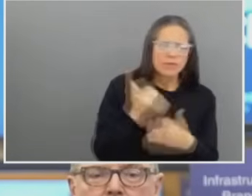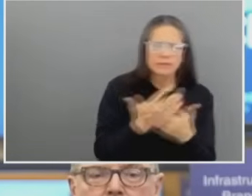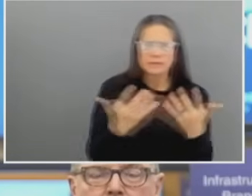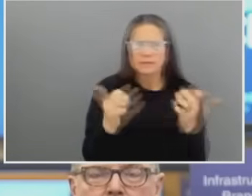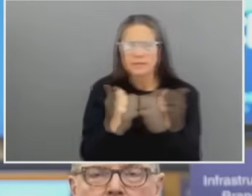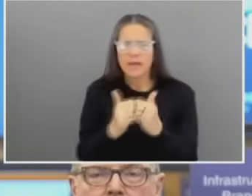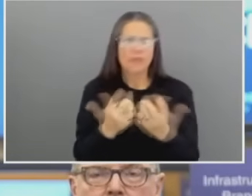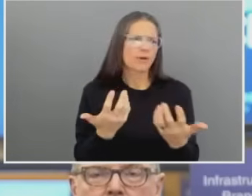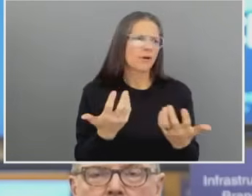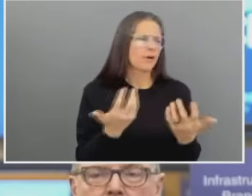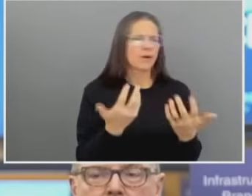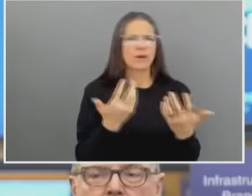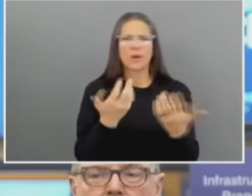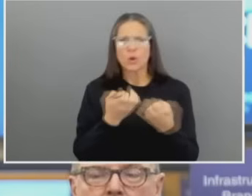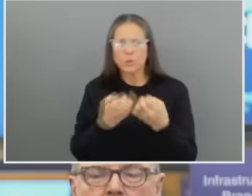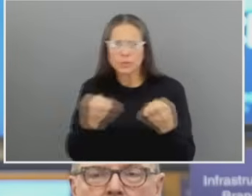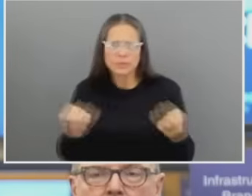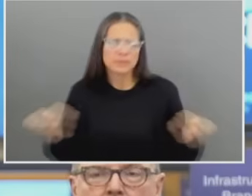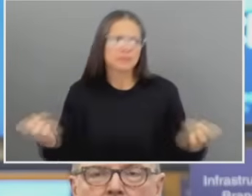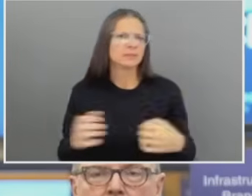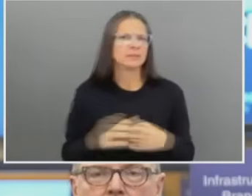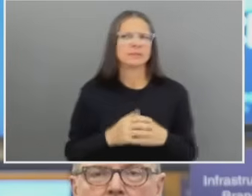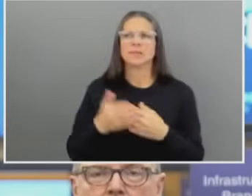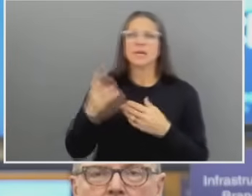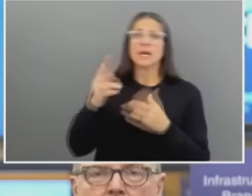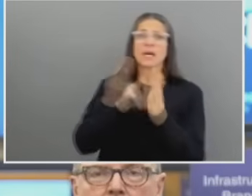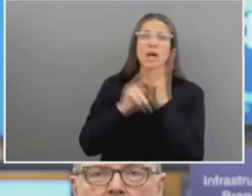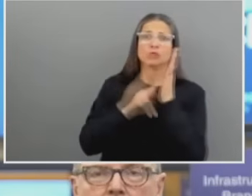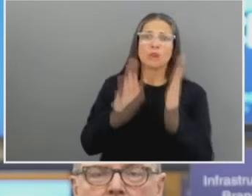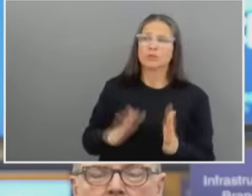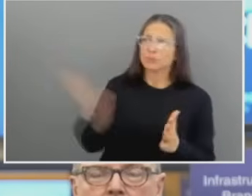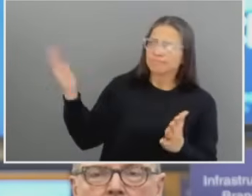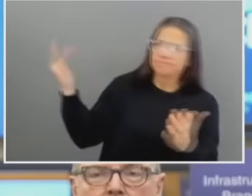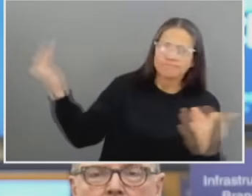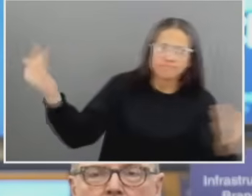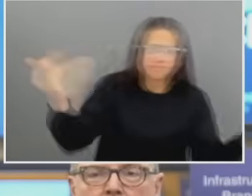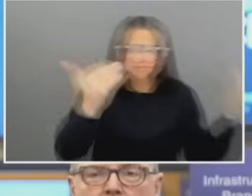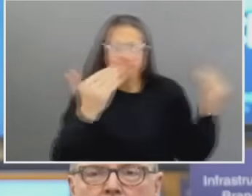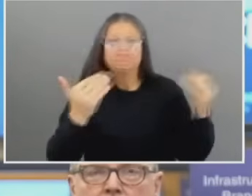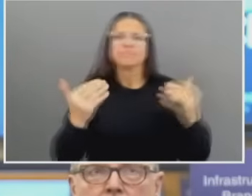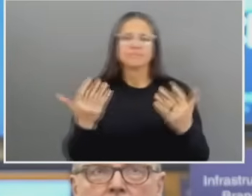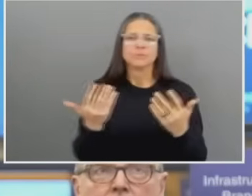STEPS INCLUDED PRE-TREATING OUR ROADWAYS, PREPARING EQUIPMENT AND COORDINATING WITH PARTNER AGENCIES.